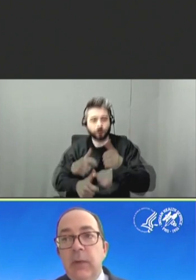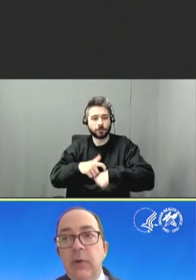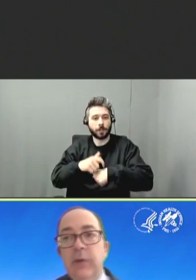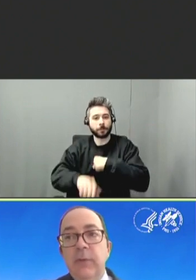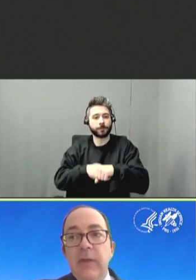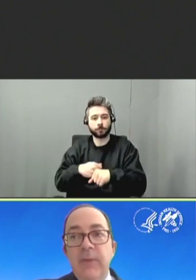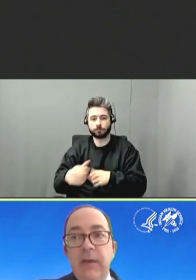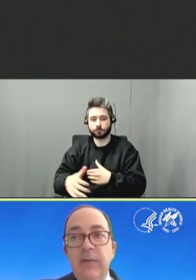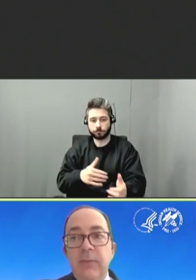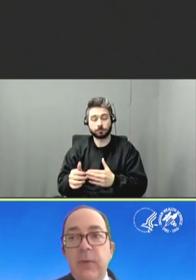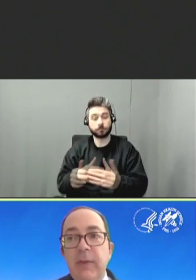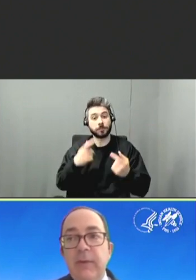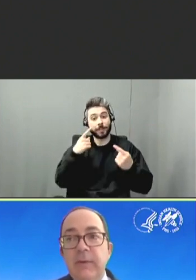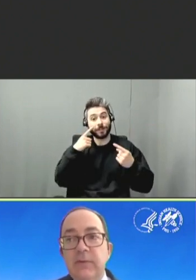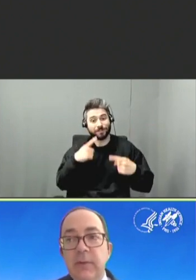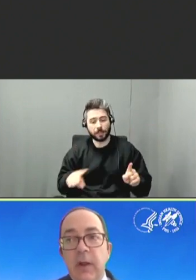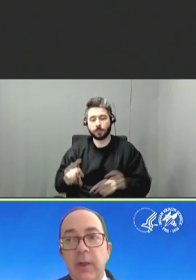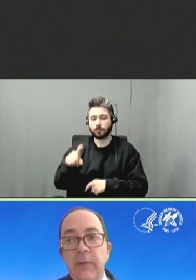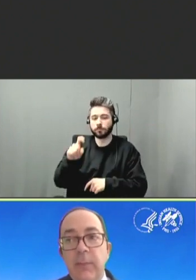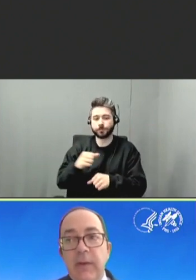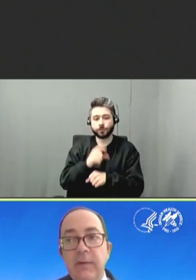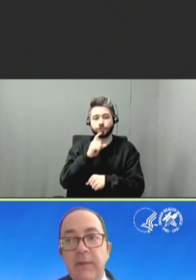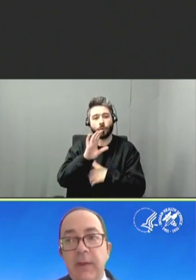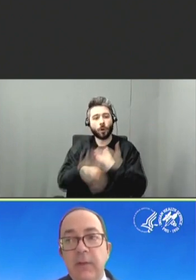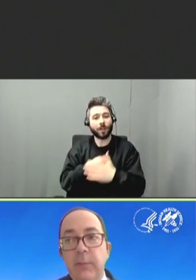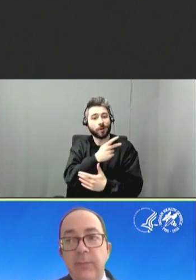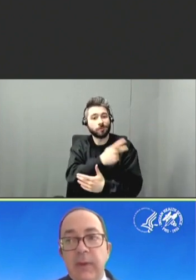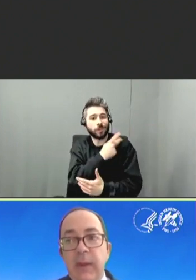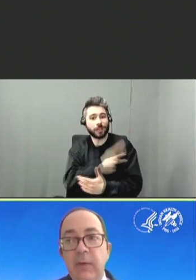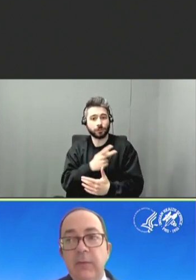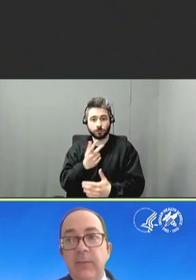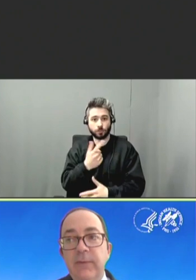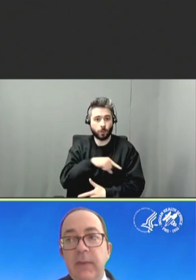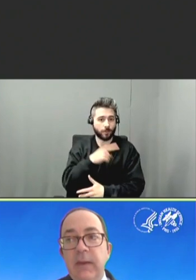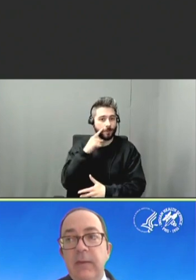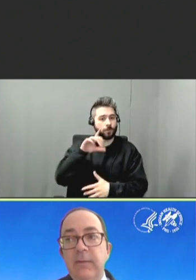In order to be effective, we must ensure that all of our patients eligible for care facilities